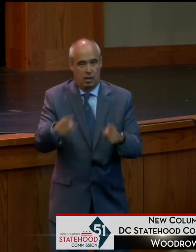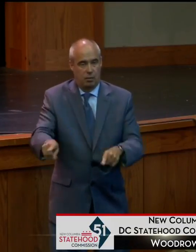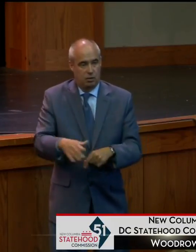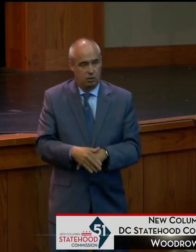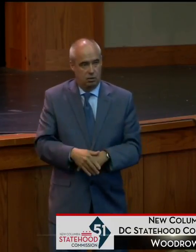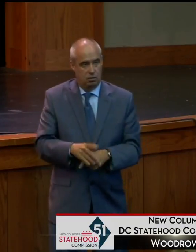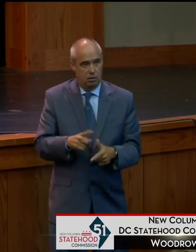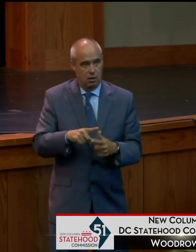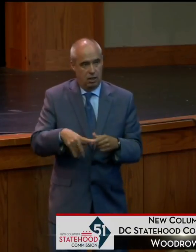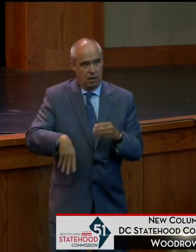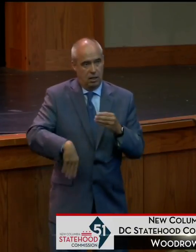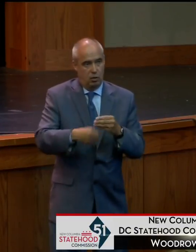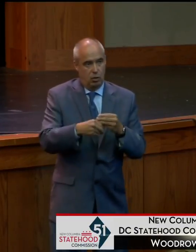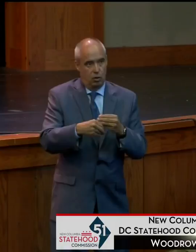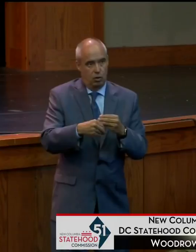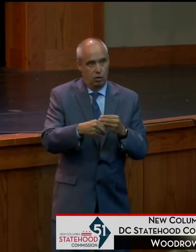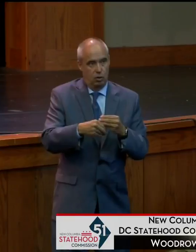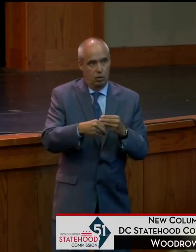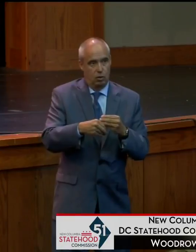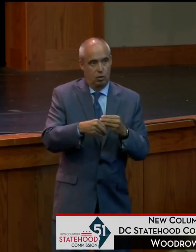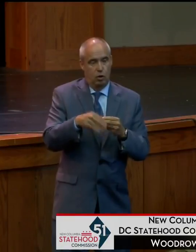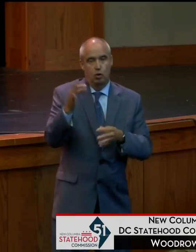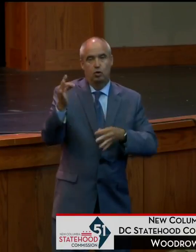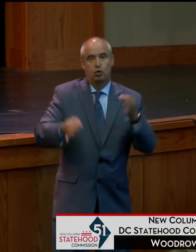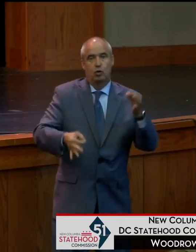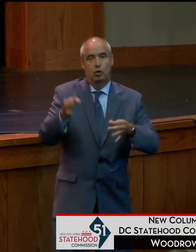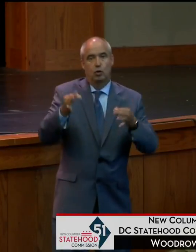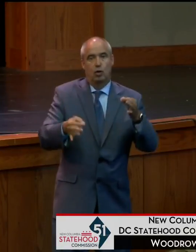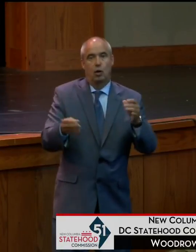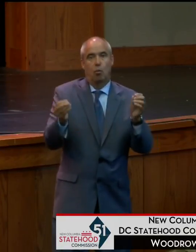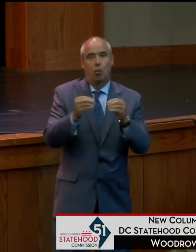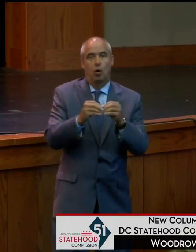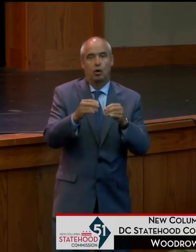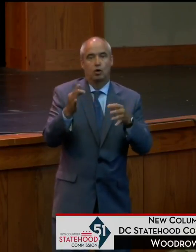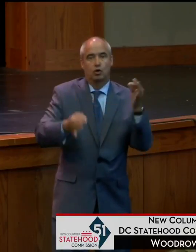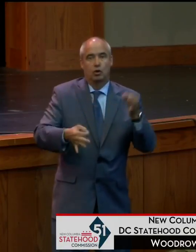AND THEN IN ADDITION, THE JUDICIARY OUGHT TO BE MORE LIKE OUR JUDICIARY.